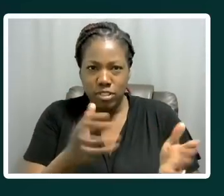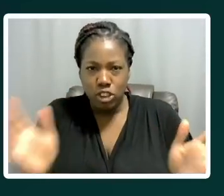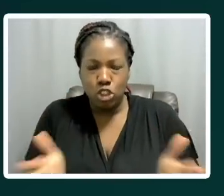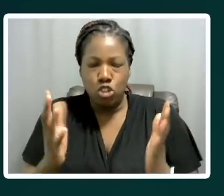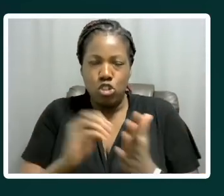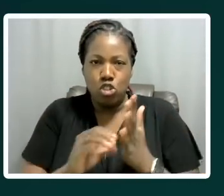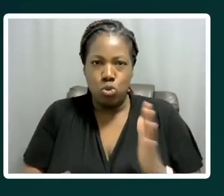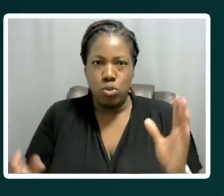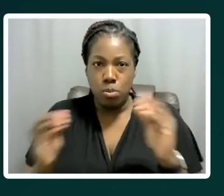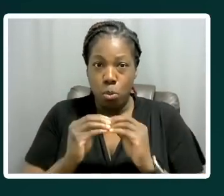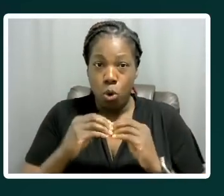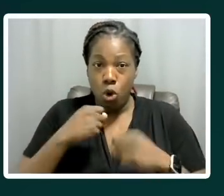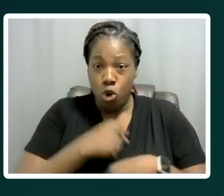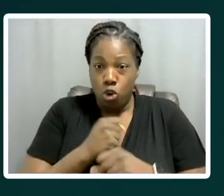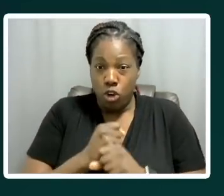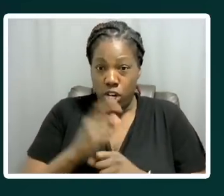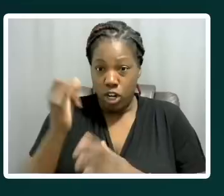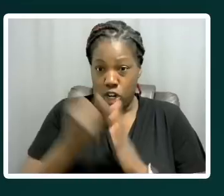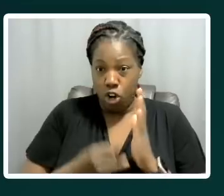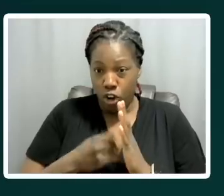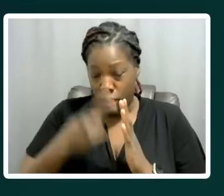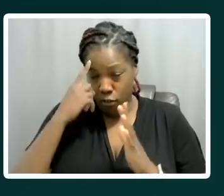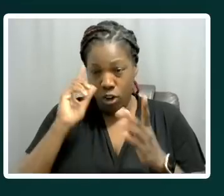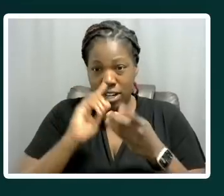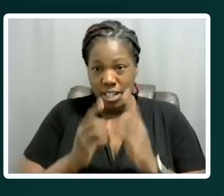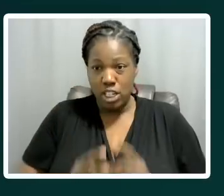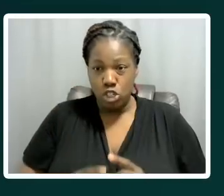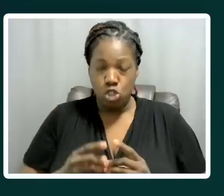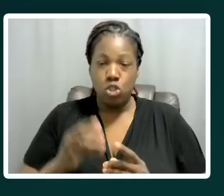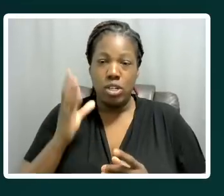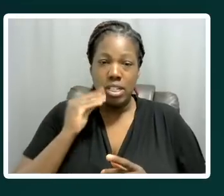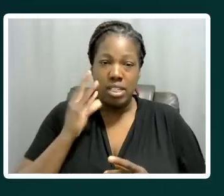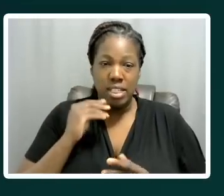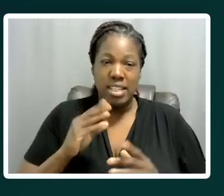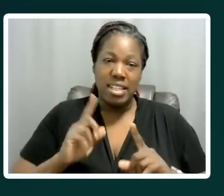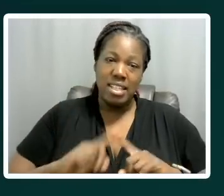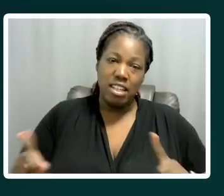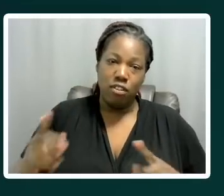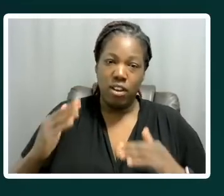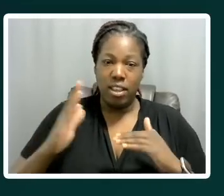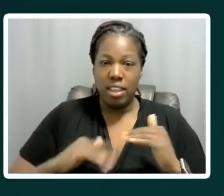for a digital interactive experience is different than for layout and print experiences. We're still